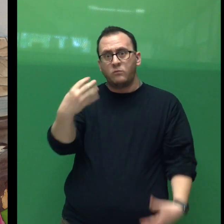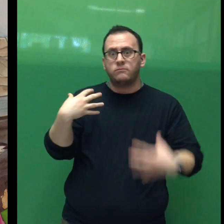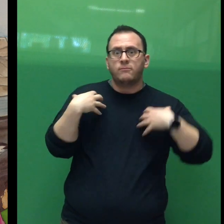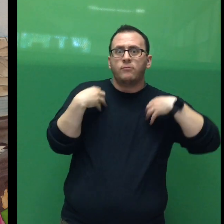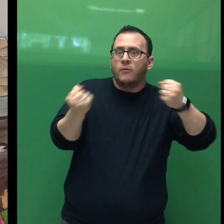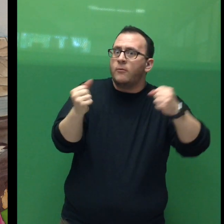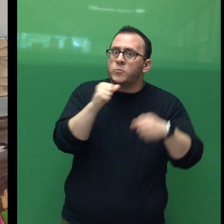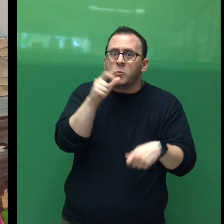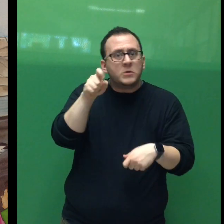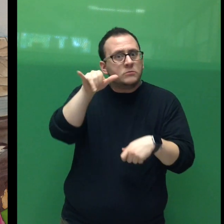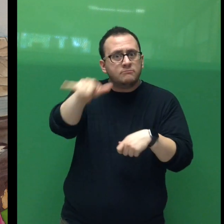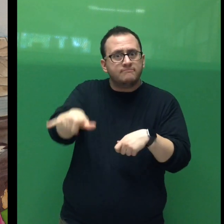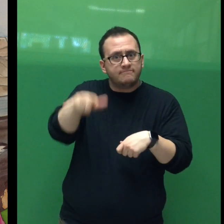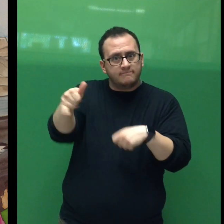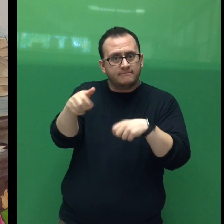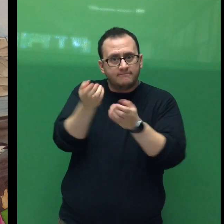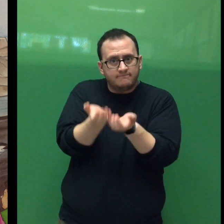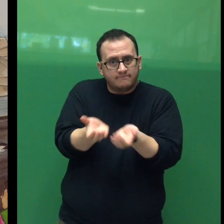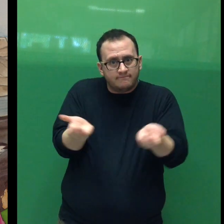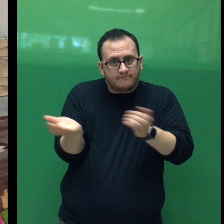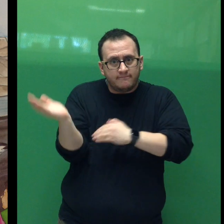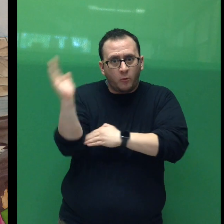On the right: Linden signs using American Sign Language.]